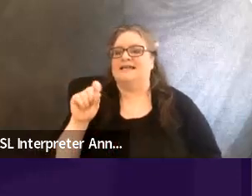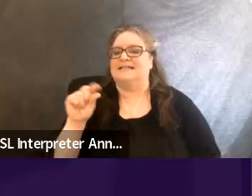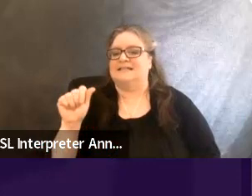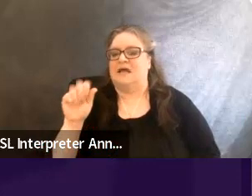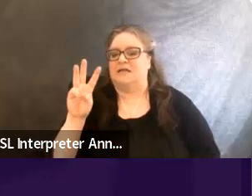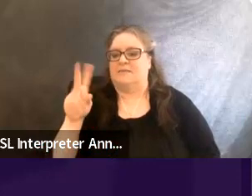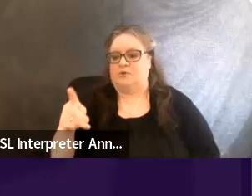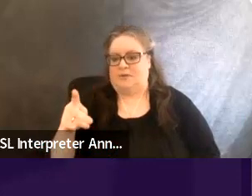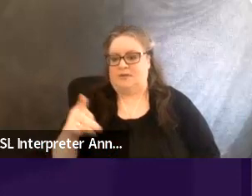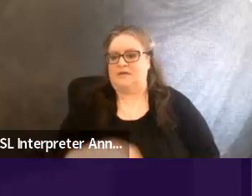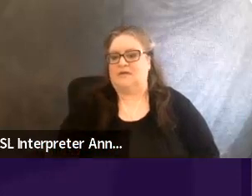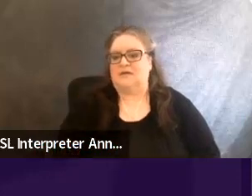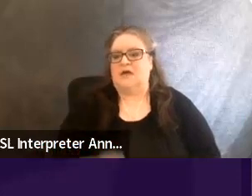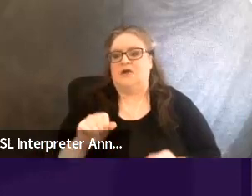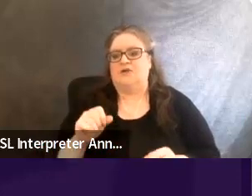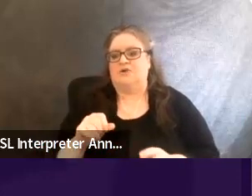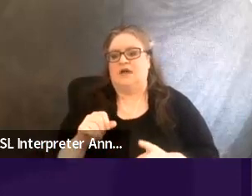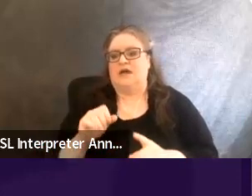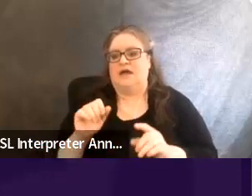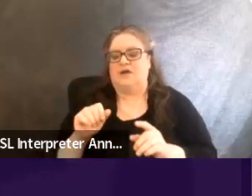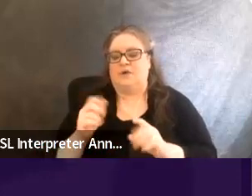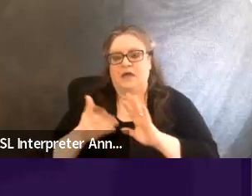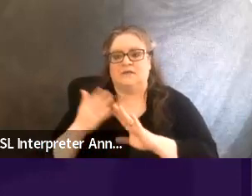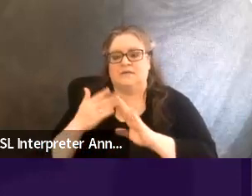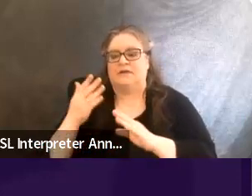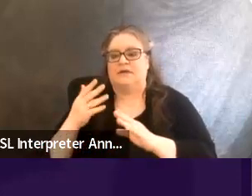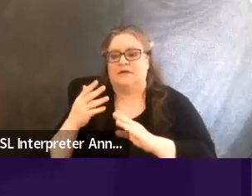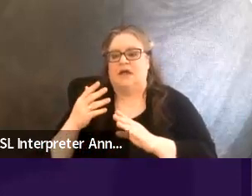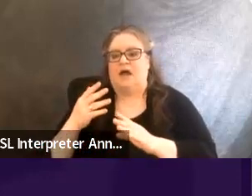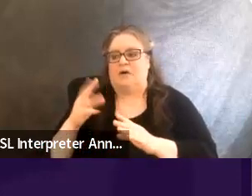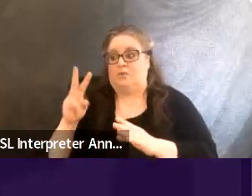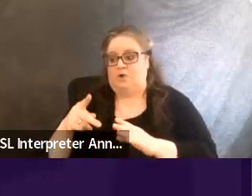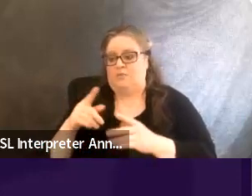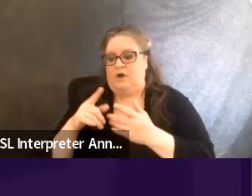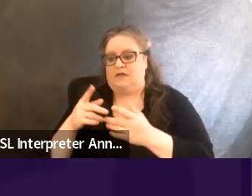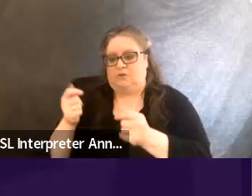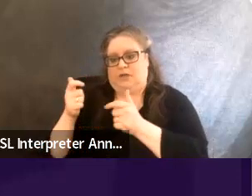so you can spin up quickly a version of WordPress and then you can test there.